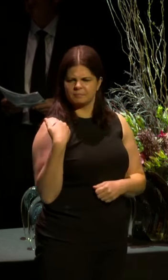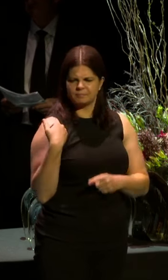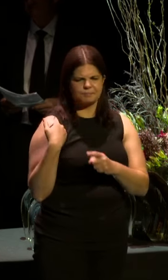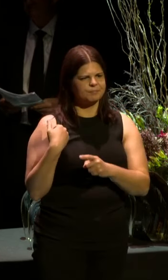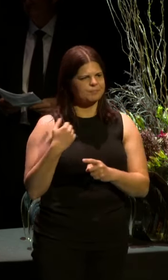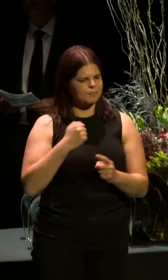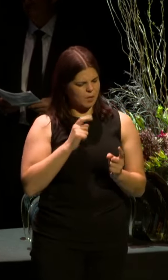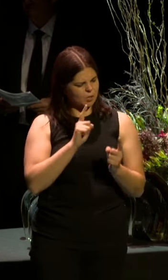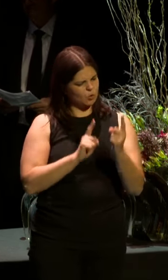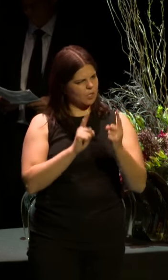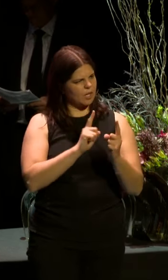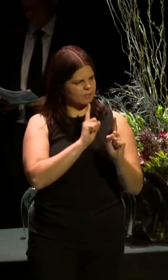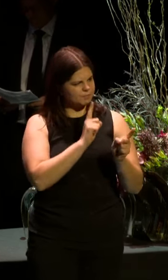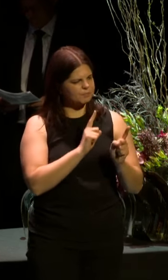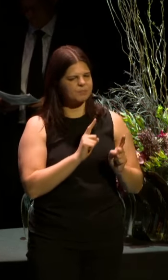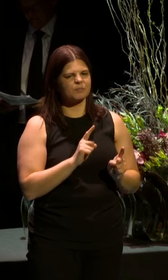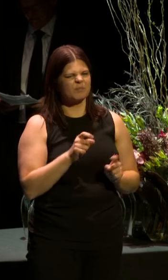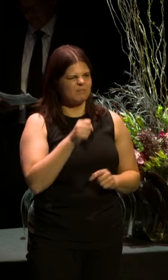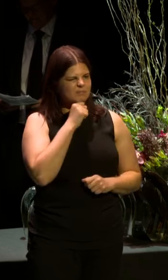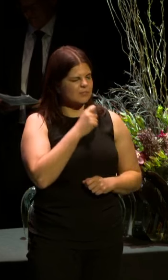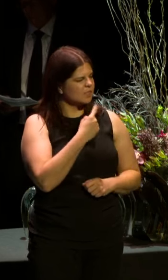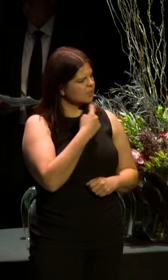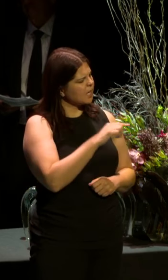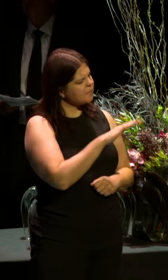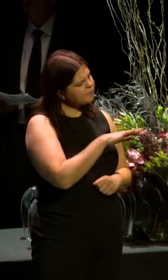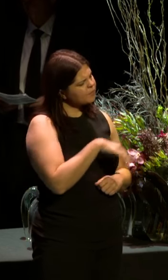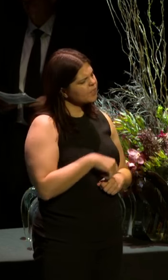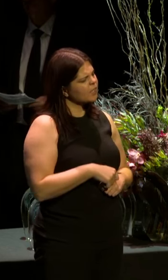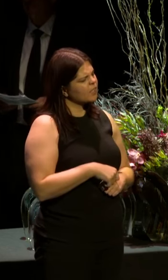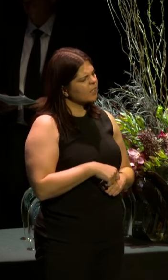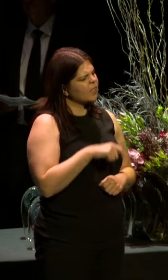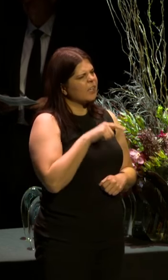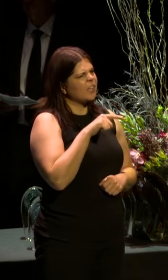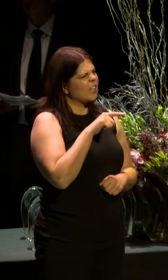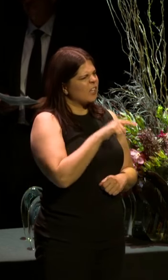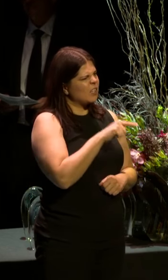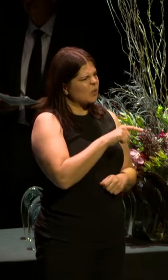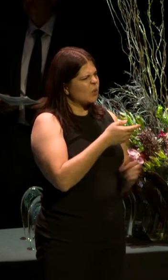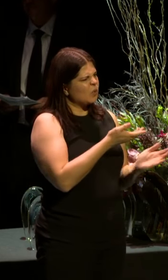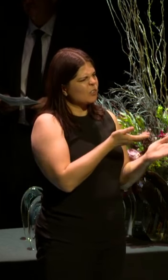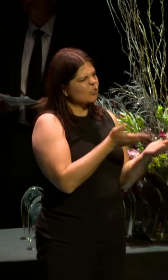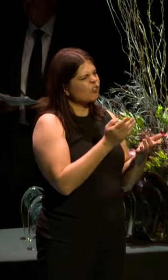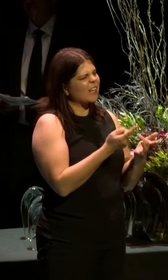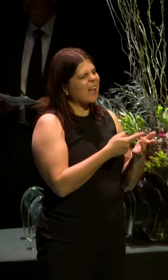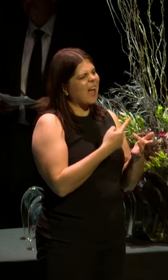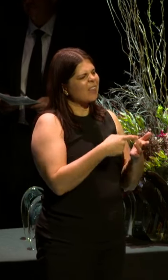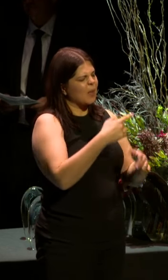and it's one of my tutors and he says to me, "Kath, you're distracting the other performers. Can you go to the back?"